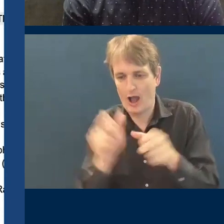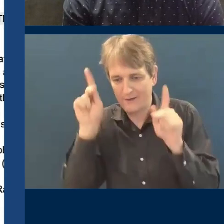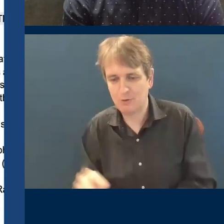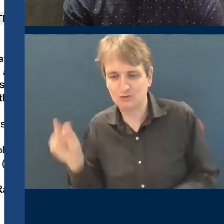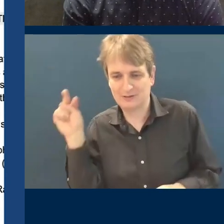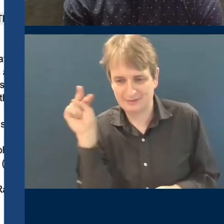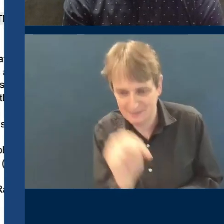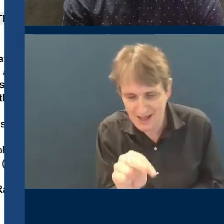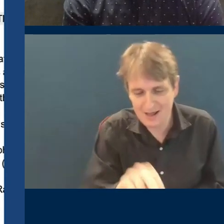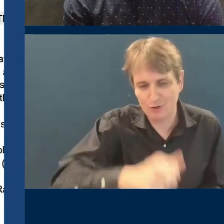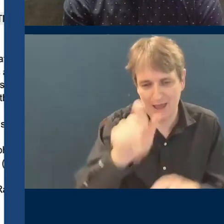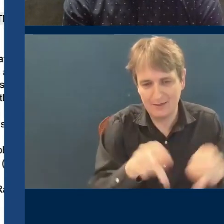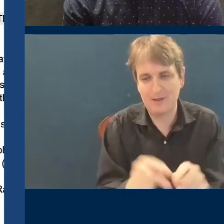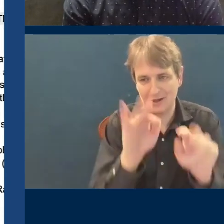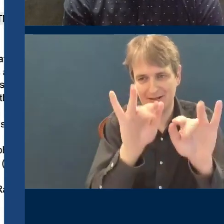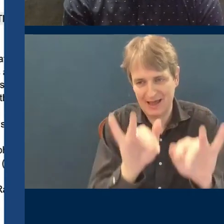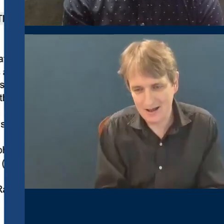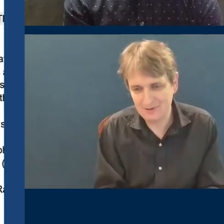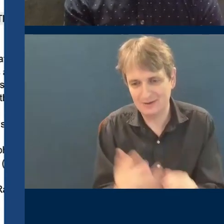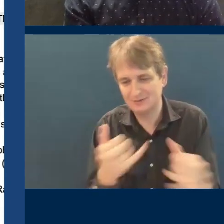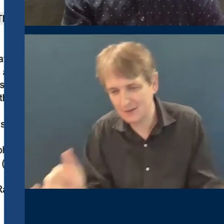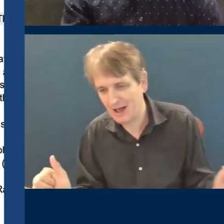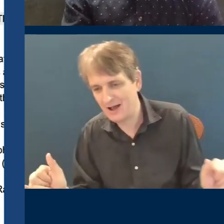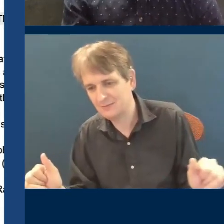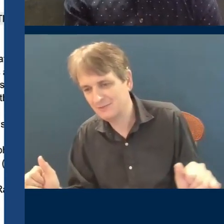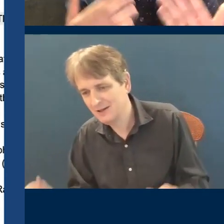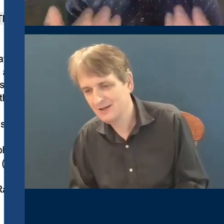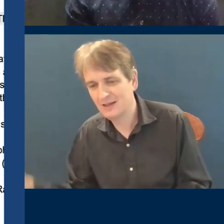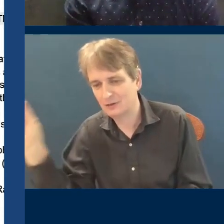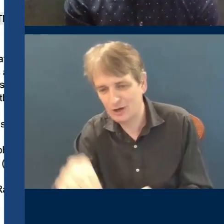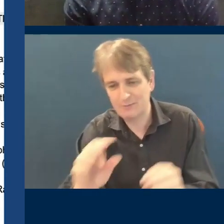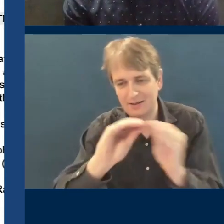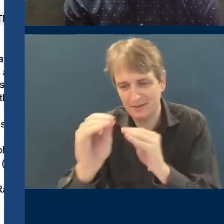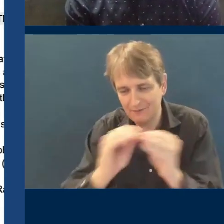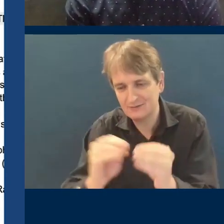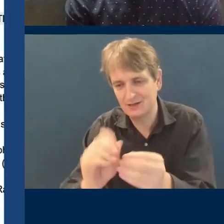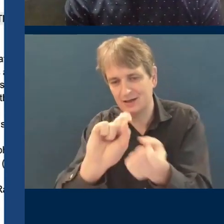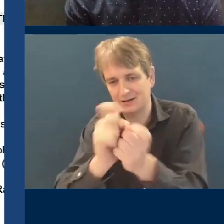summarizing the the purpose of it, and then everybody can look and then type on it independently